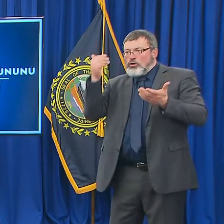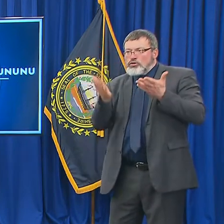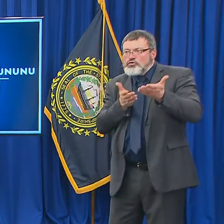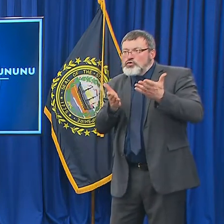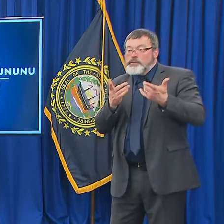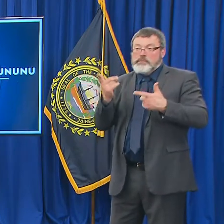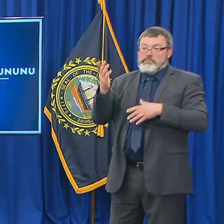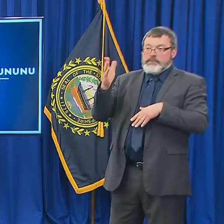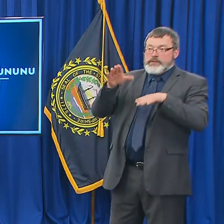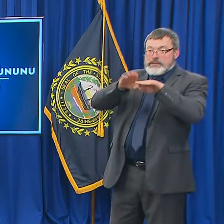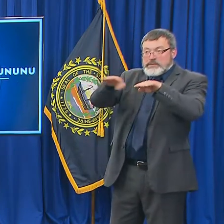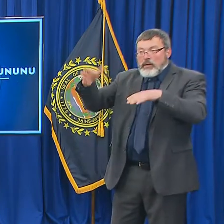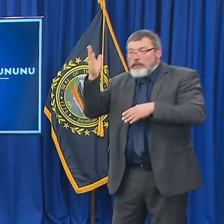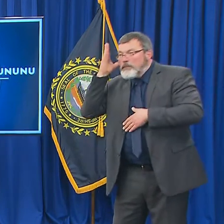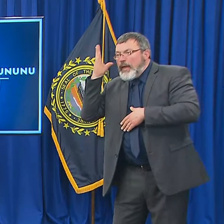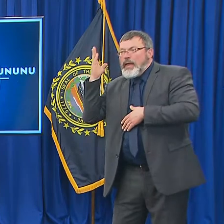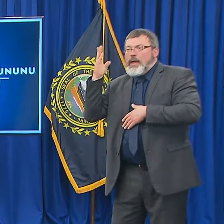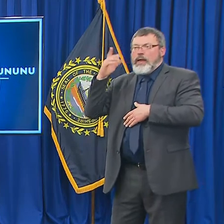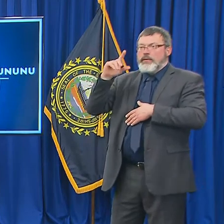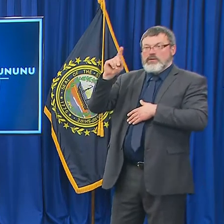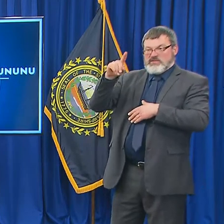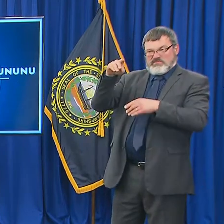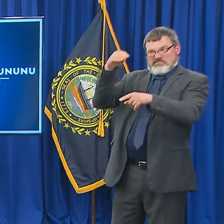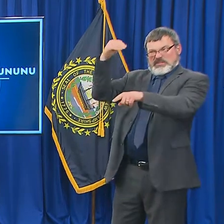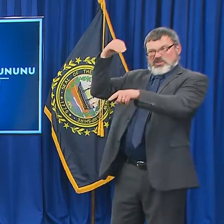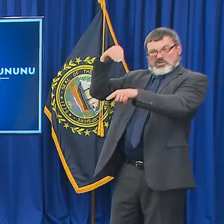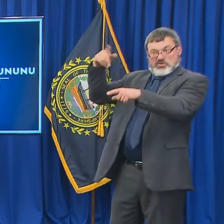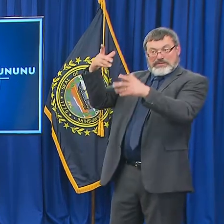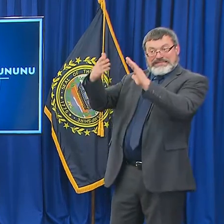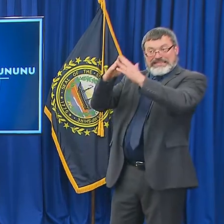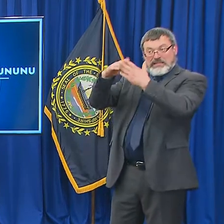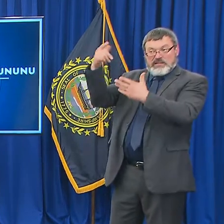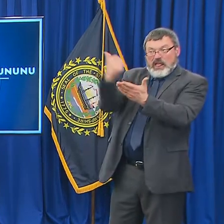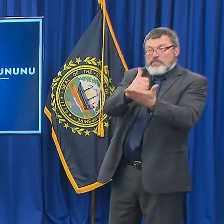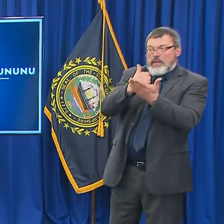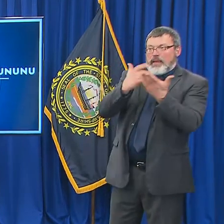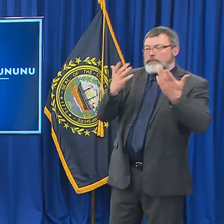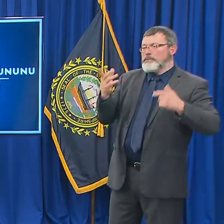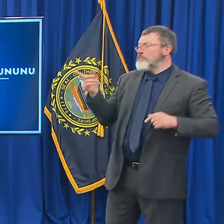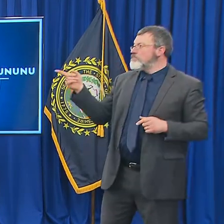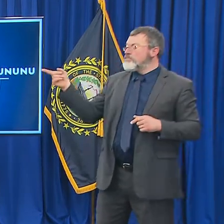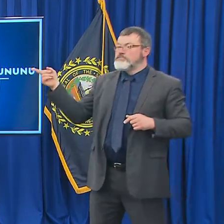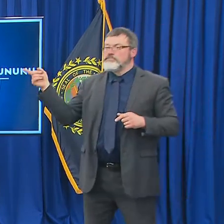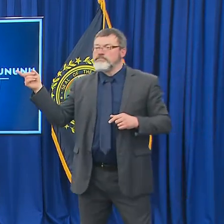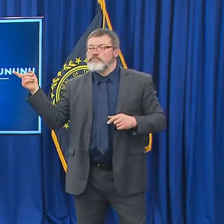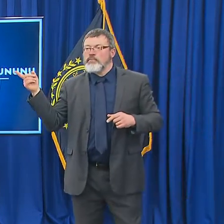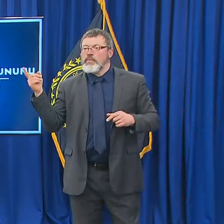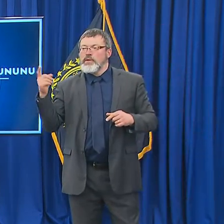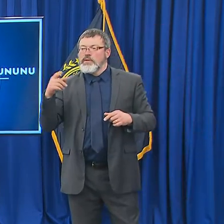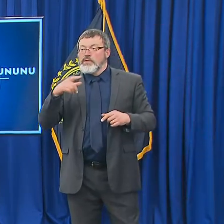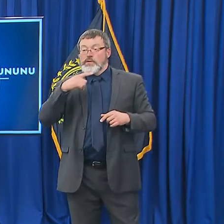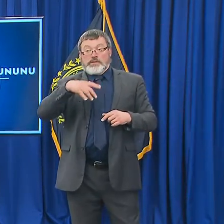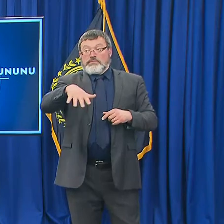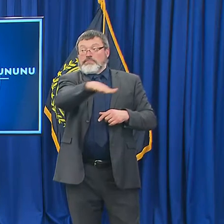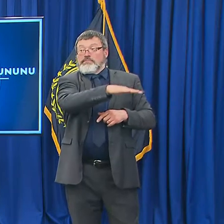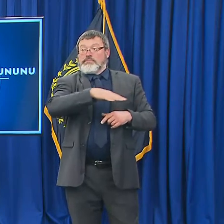as individuals We know that the number of people there has dropped precipitously but there's still a lot of folks that are there.